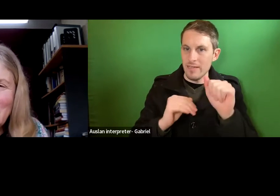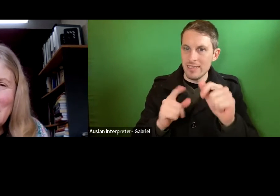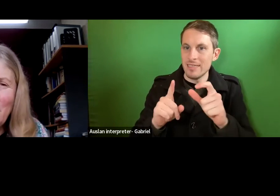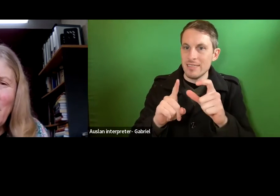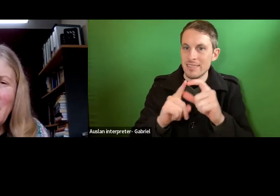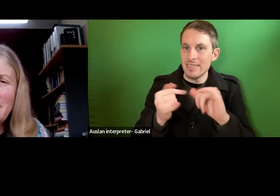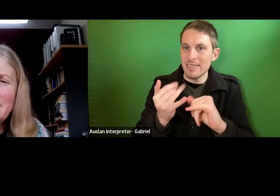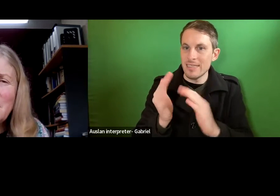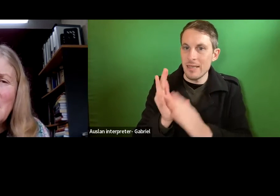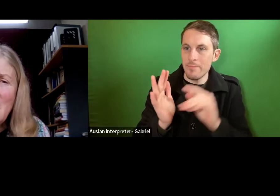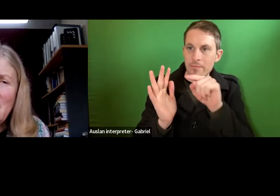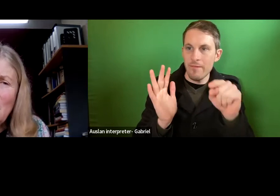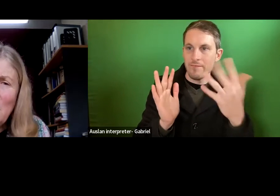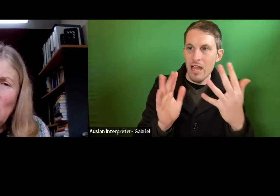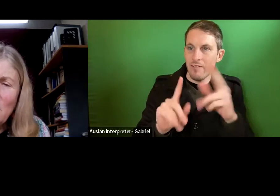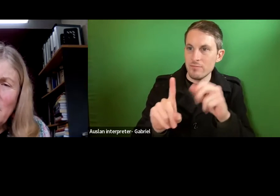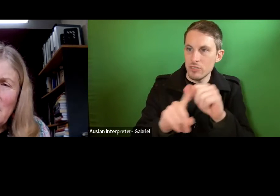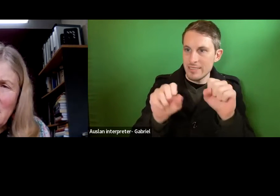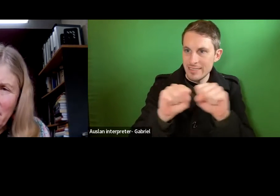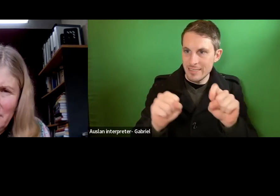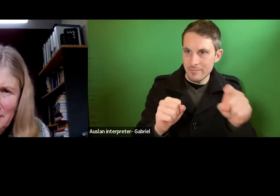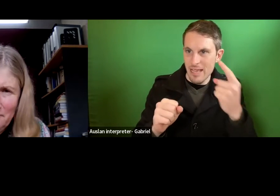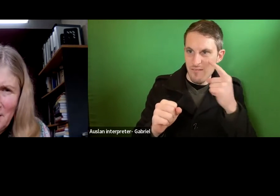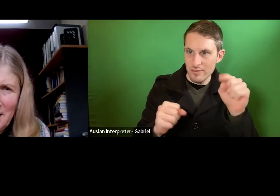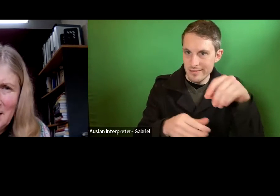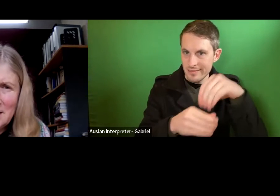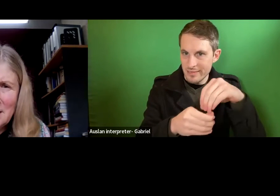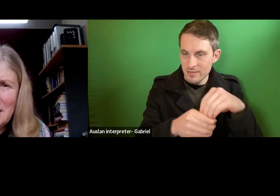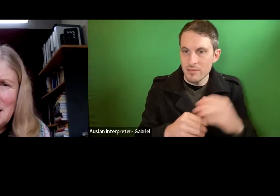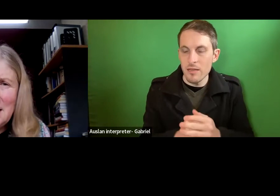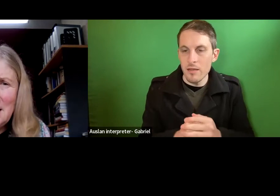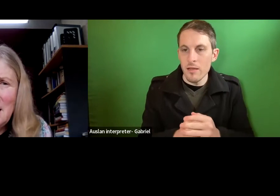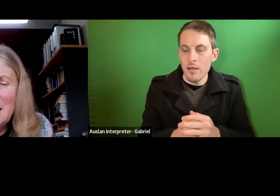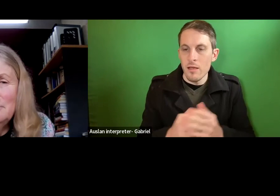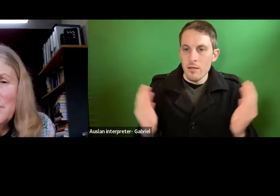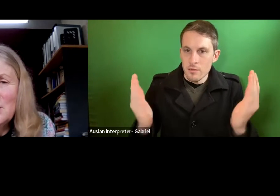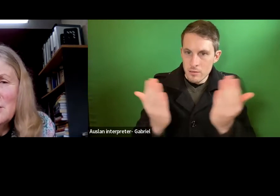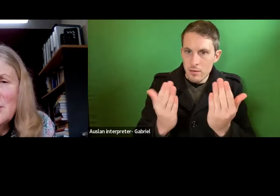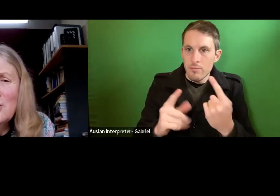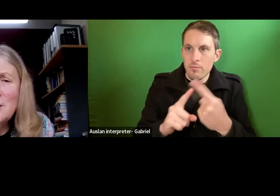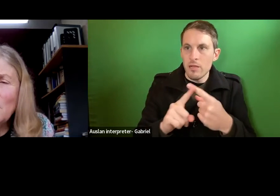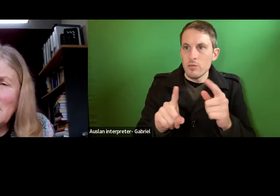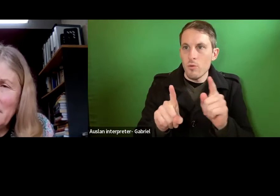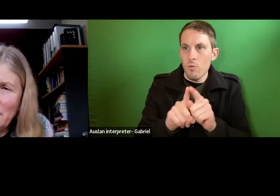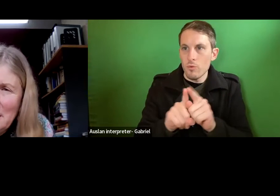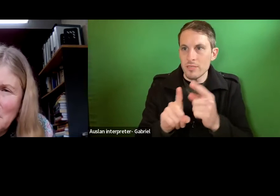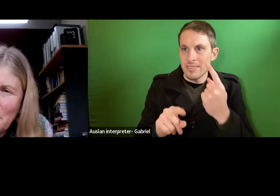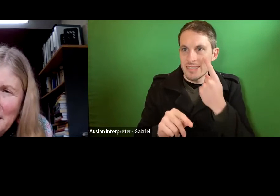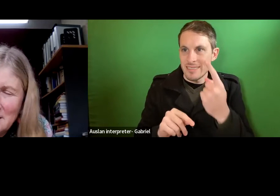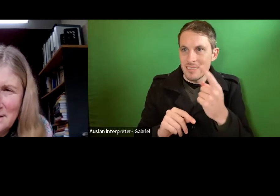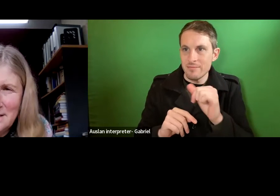DSM five, and then we look very carefully at the corresponding level of independence